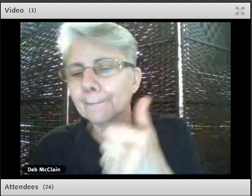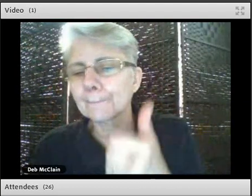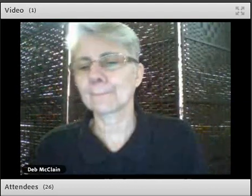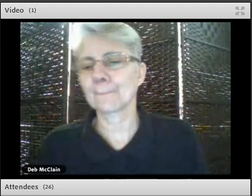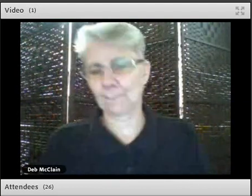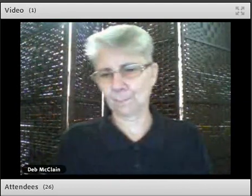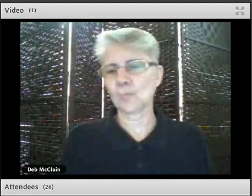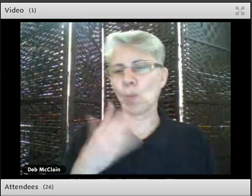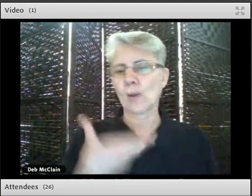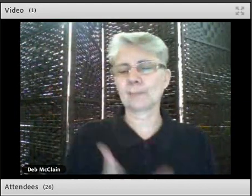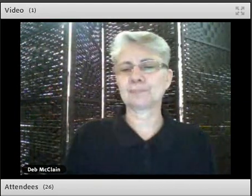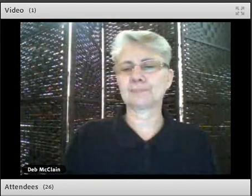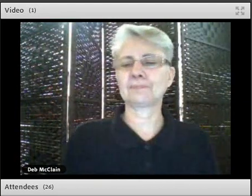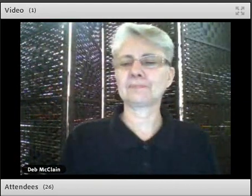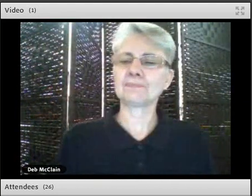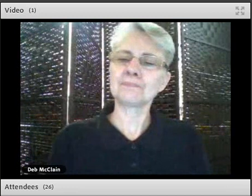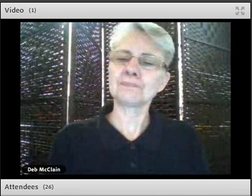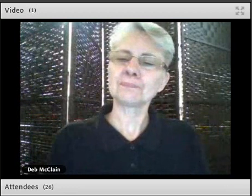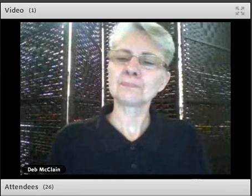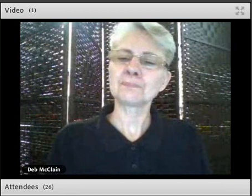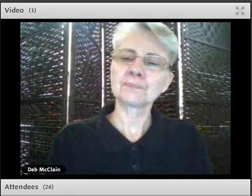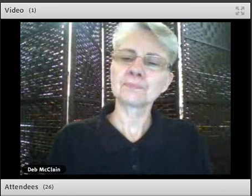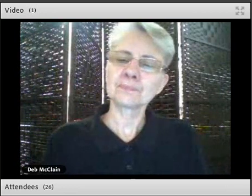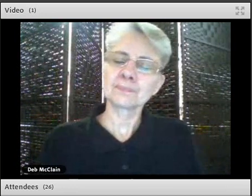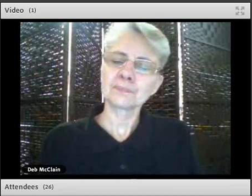I saw a little typing. Any other questions?